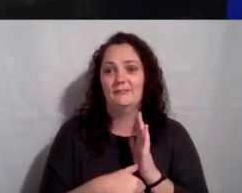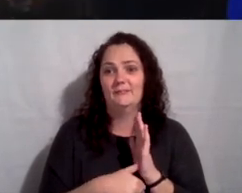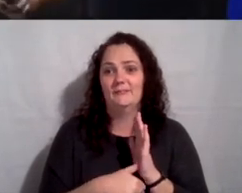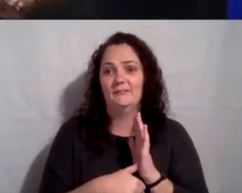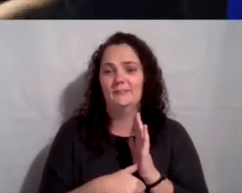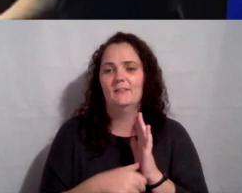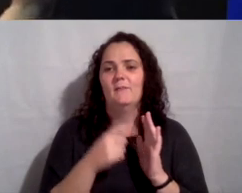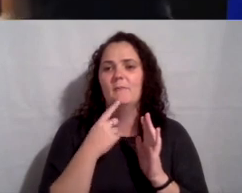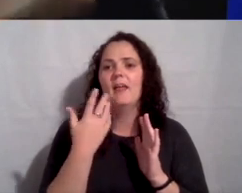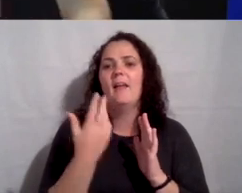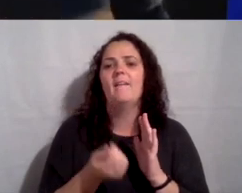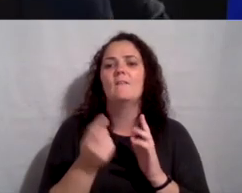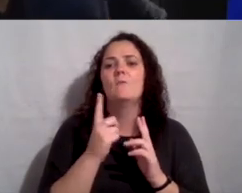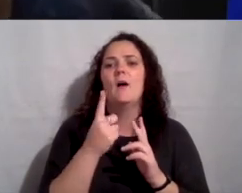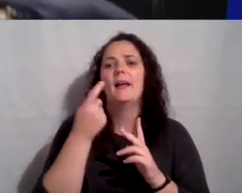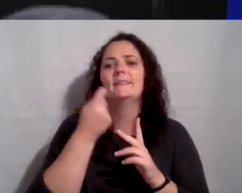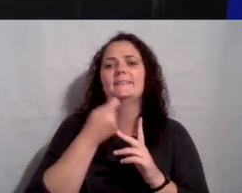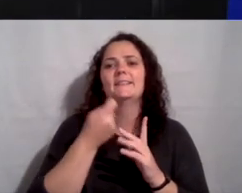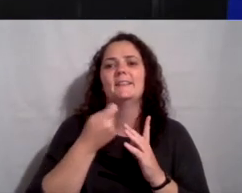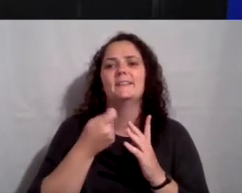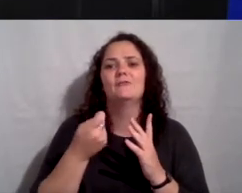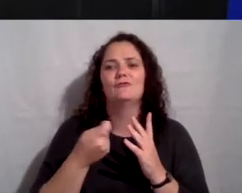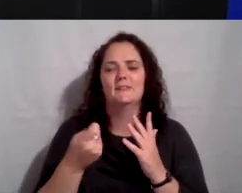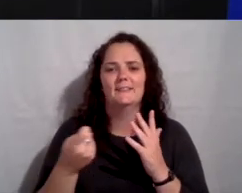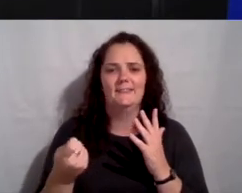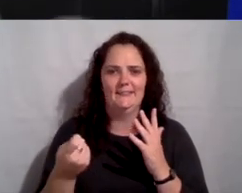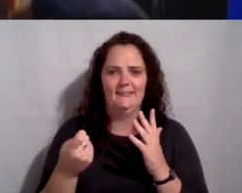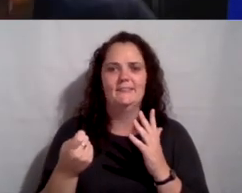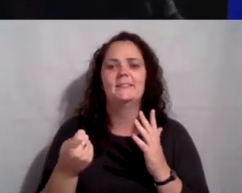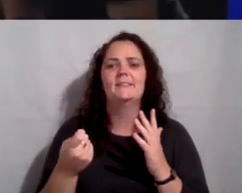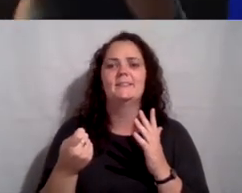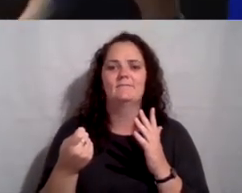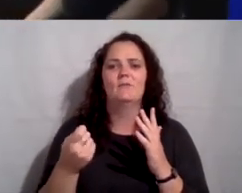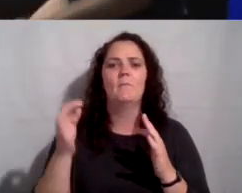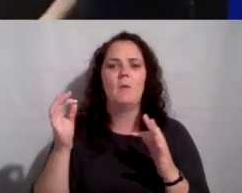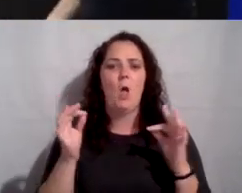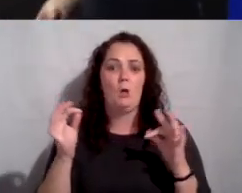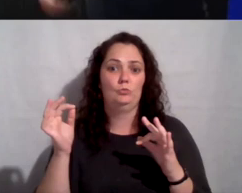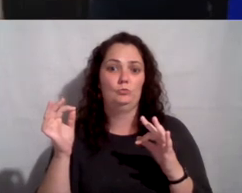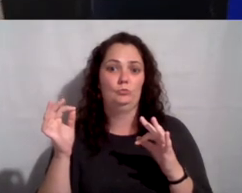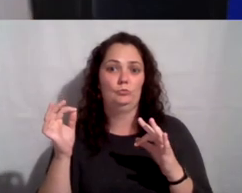do a series of poses and they are going to take a pose which they're going to stop,